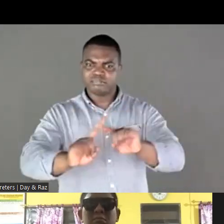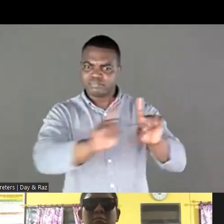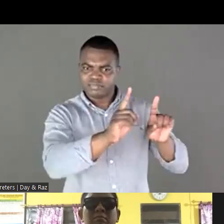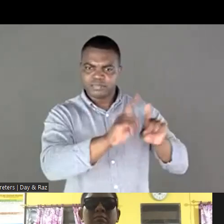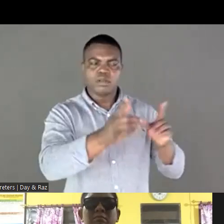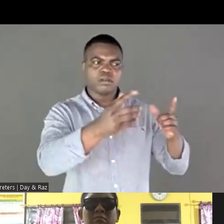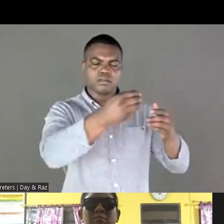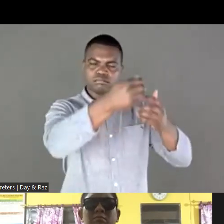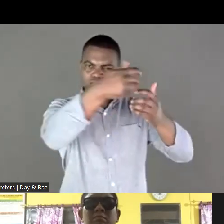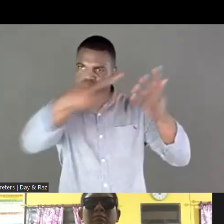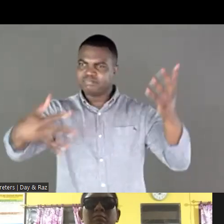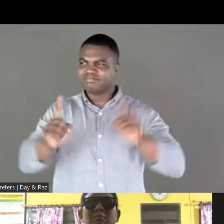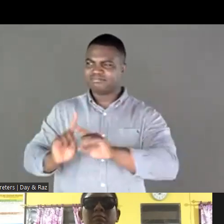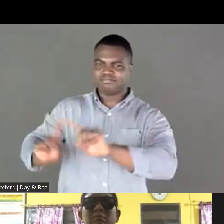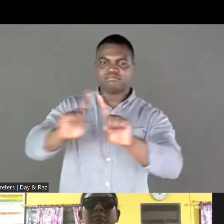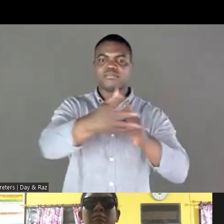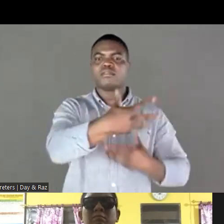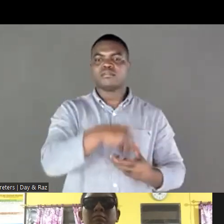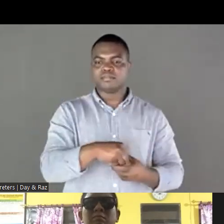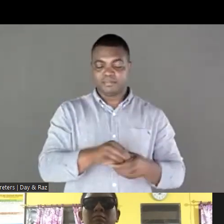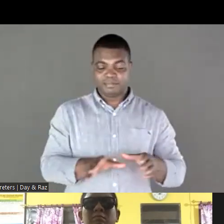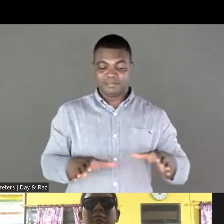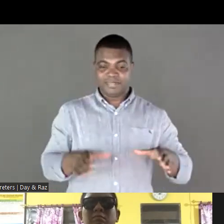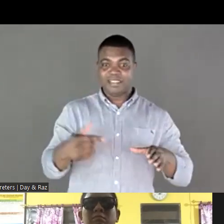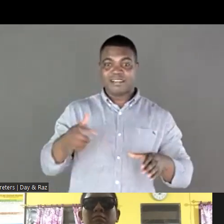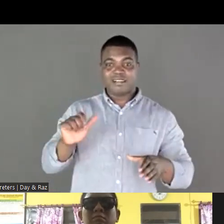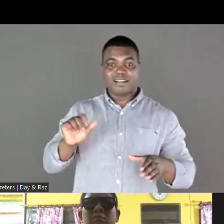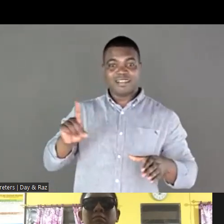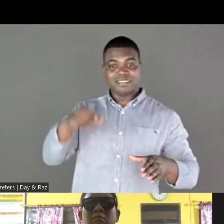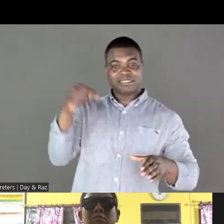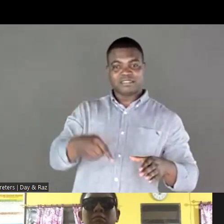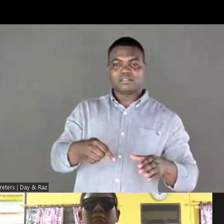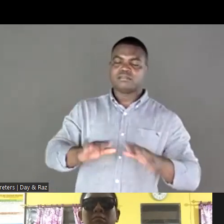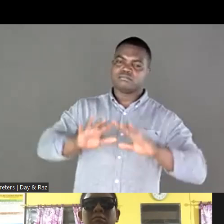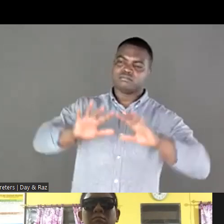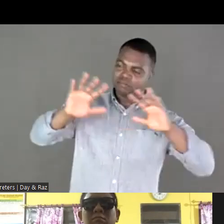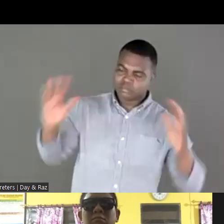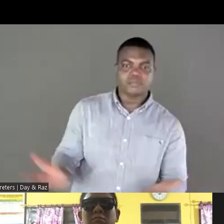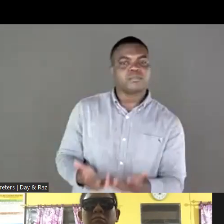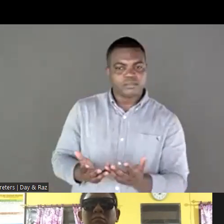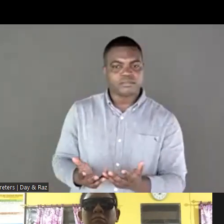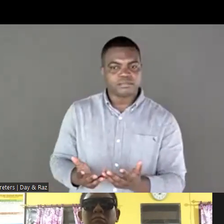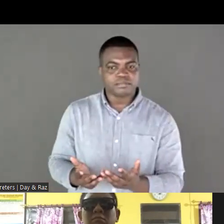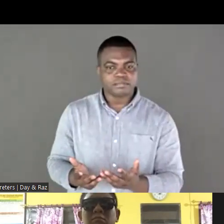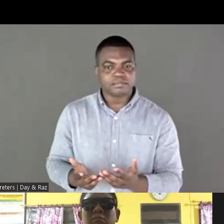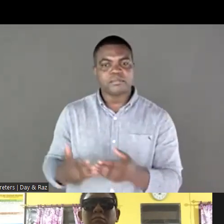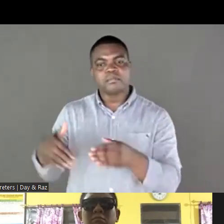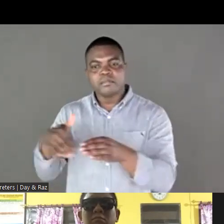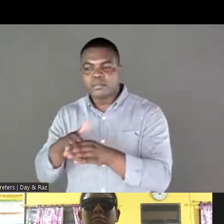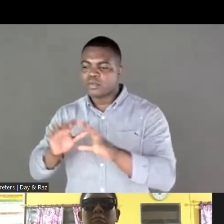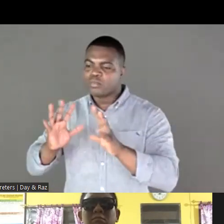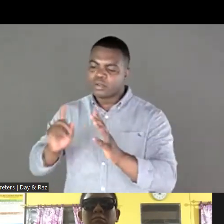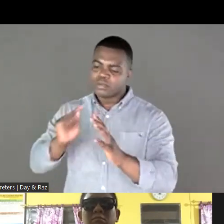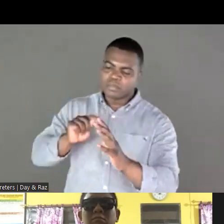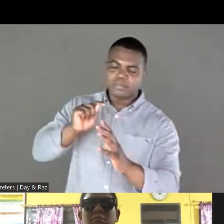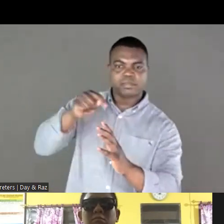topics and expertise as well. Some of our key kind of goals that we work on, we use the network as a